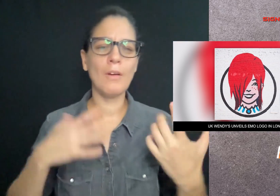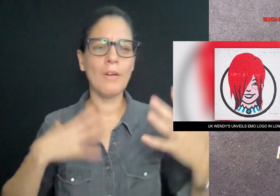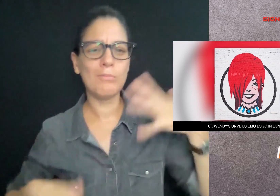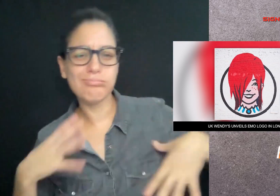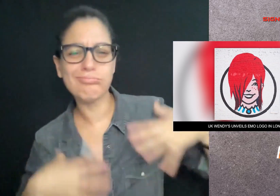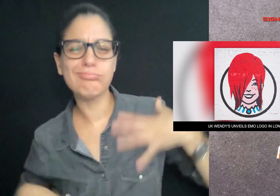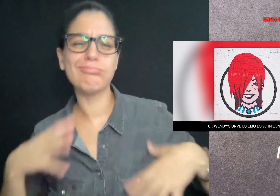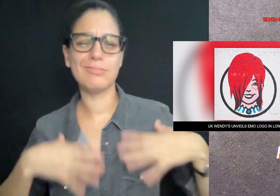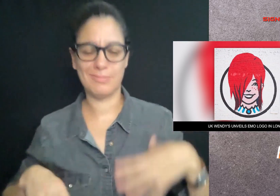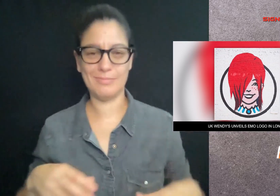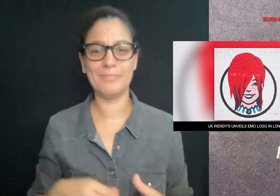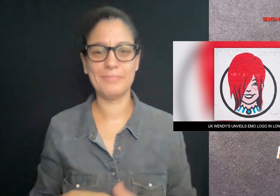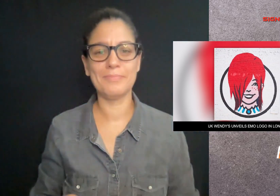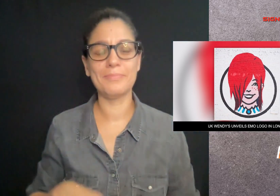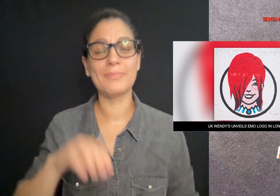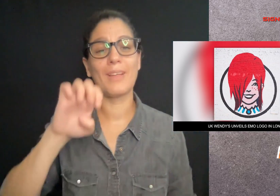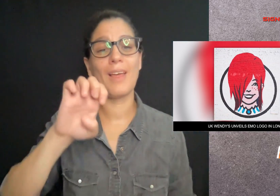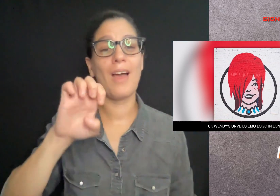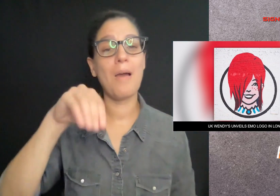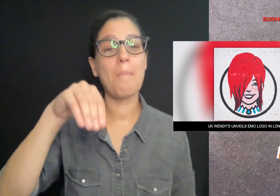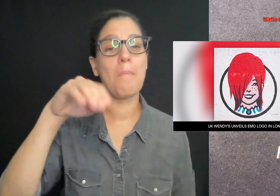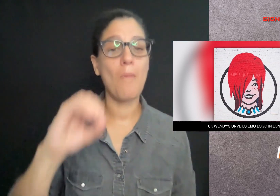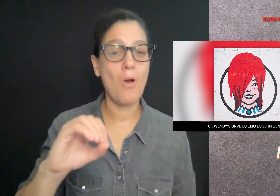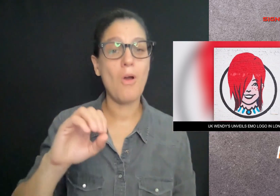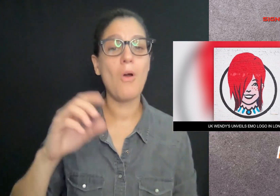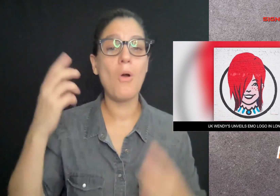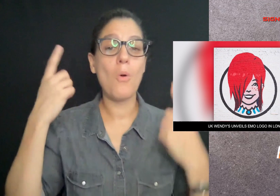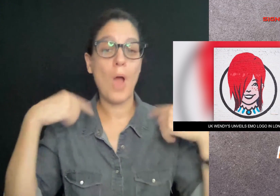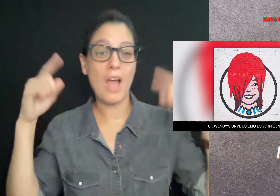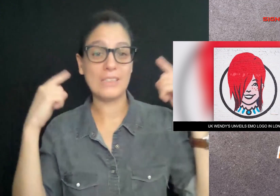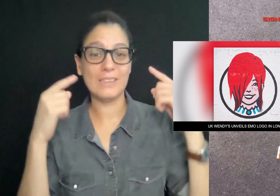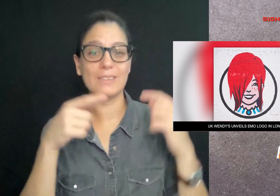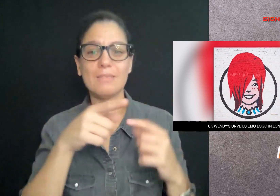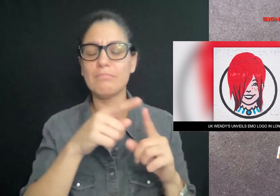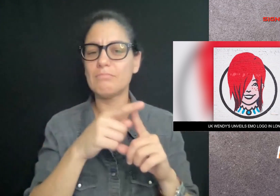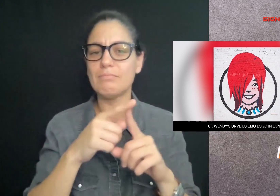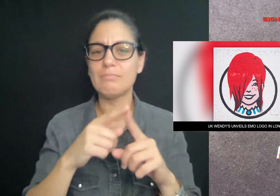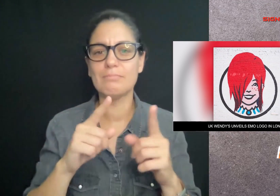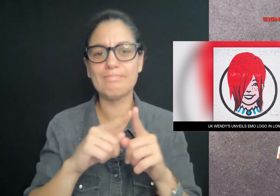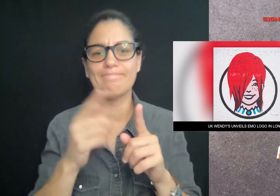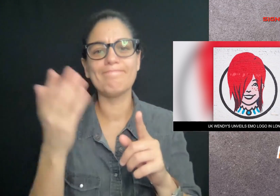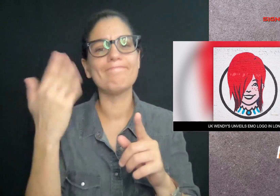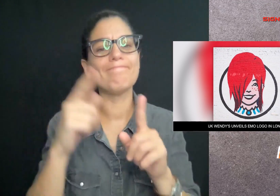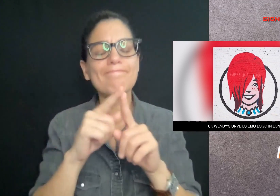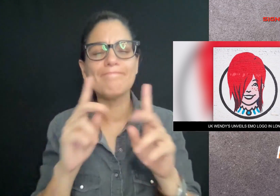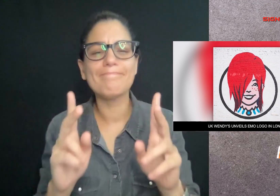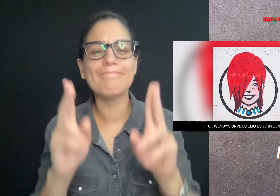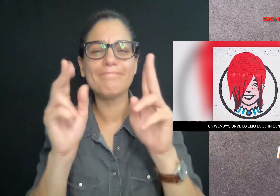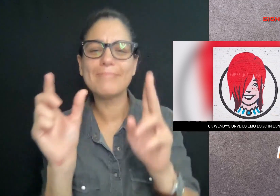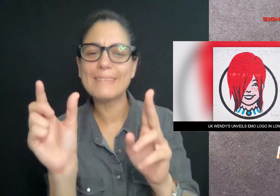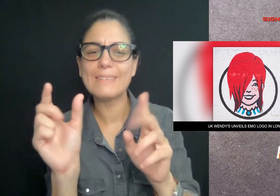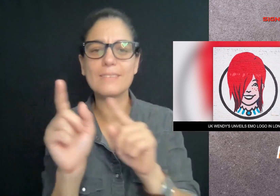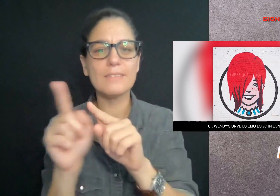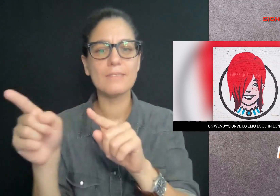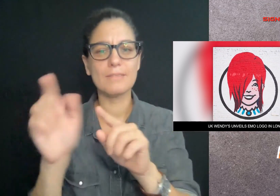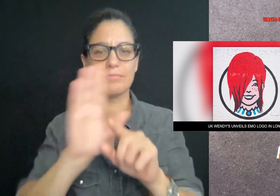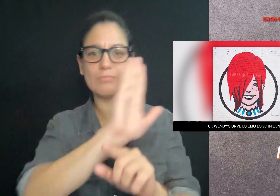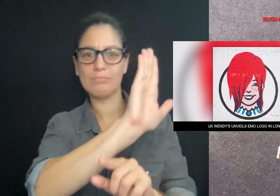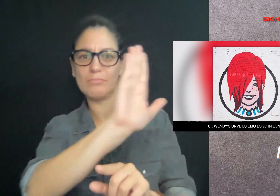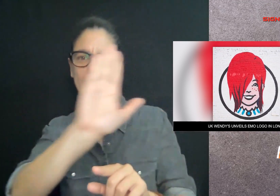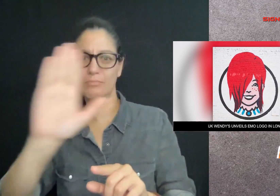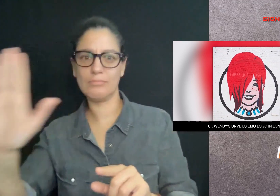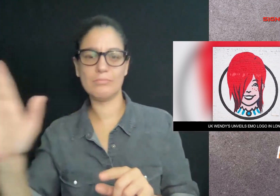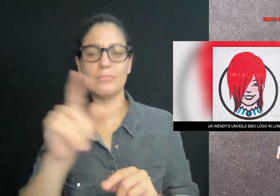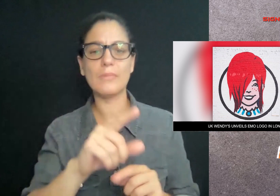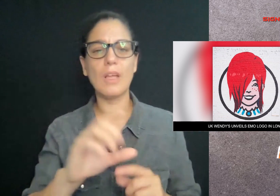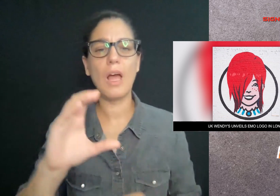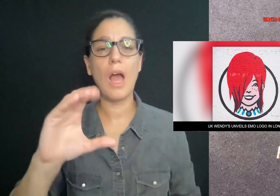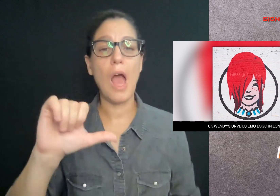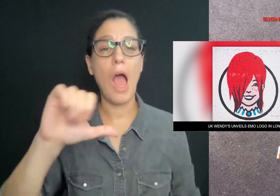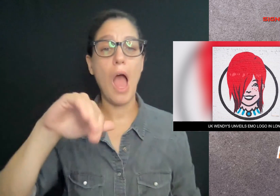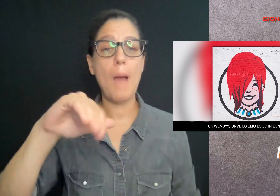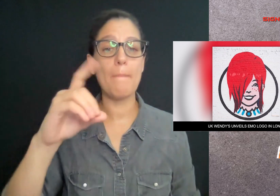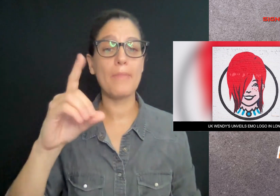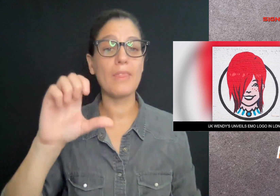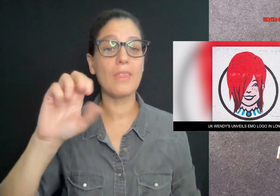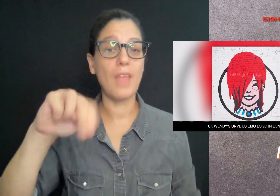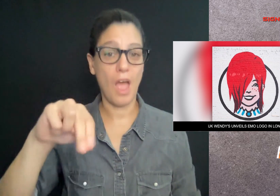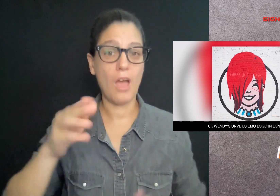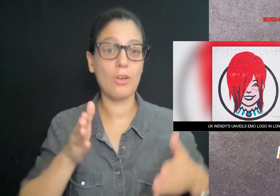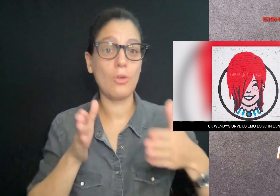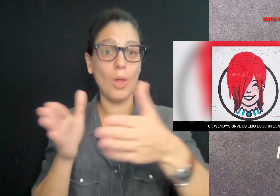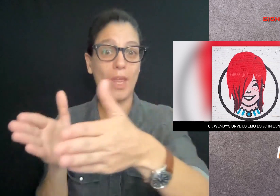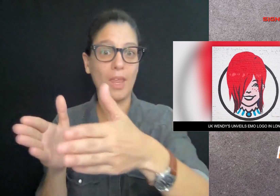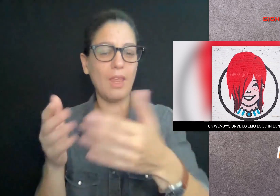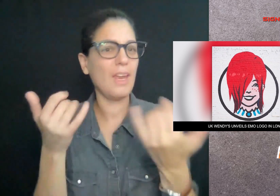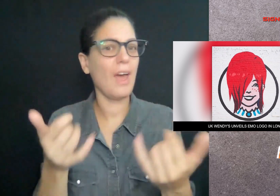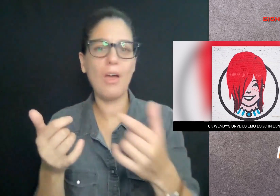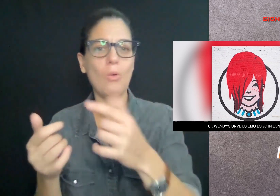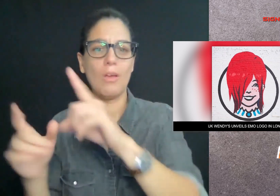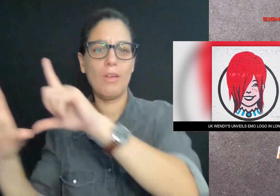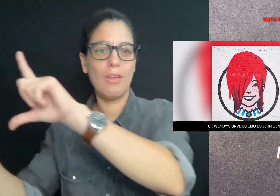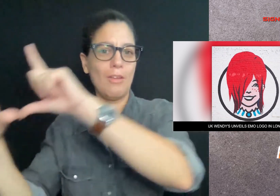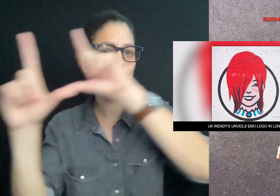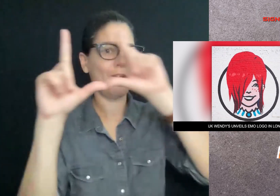for music and fashion emo Wendy was originally part of a Camden Street mural but now she's